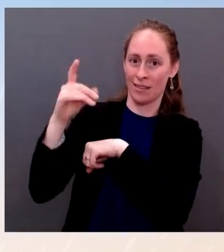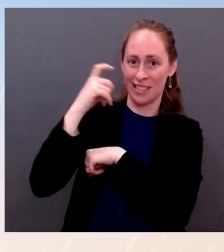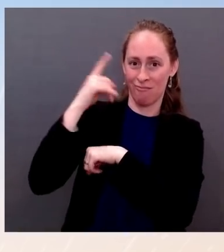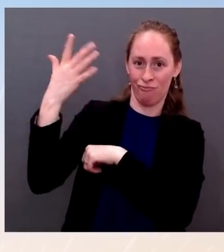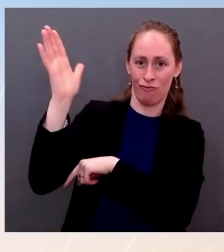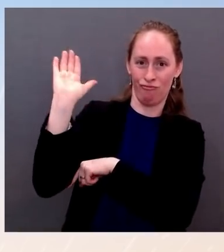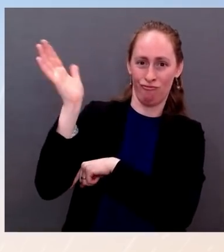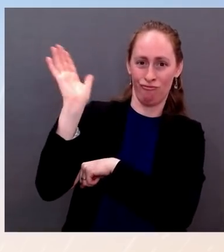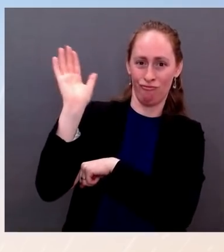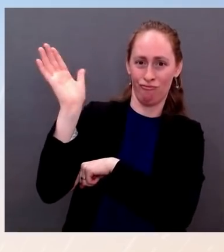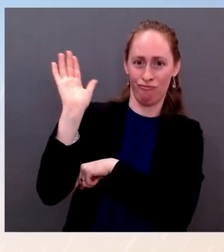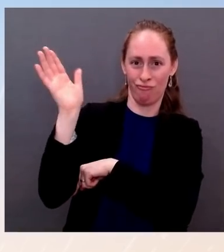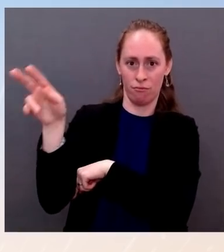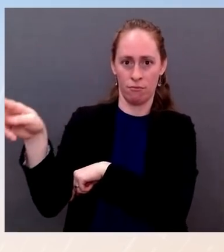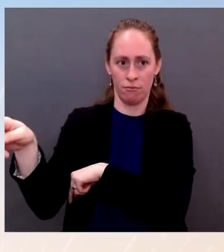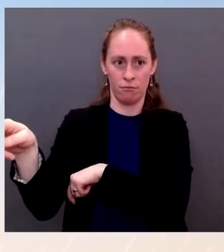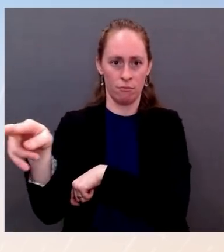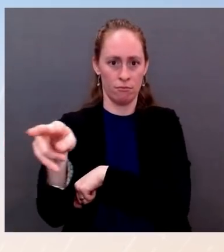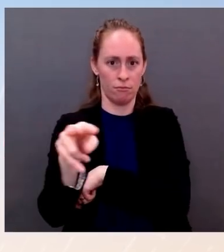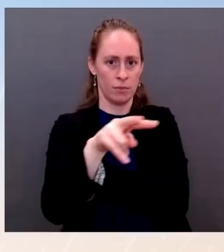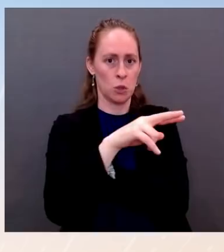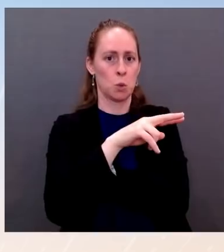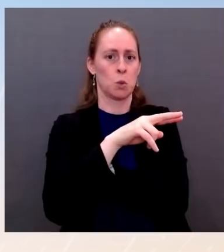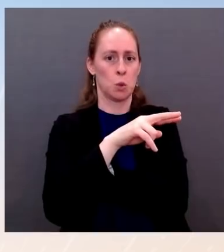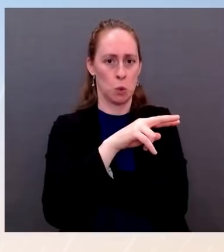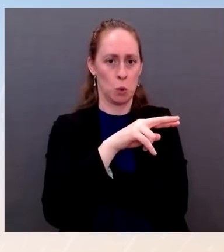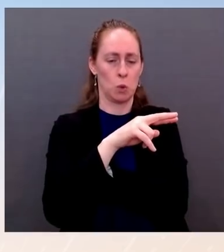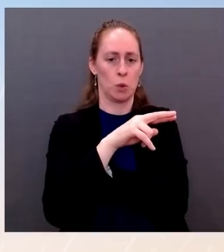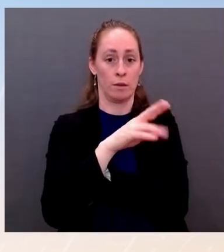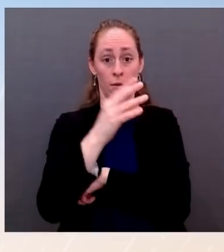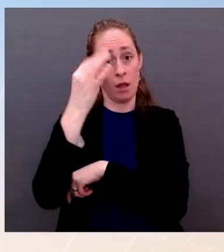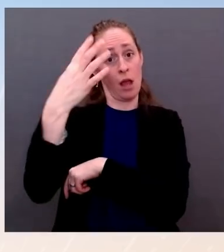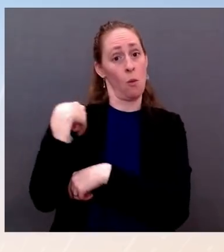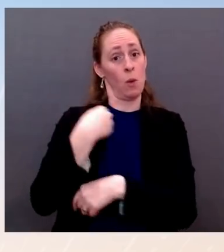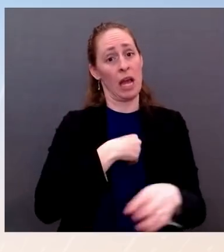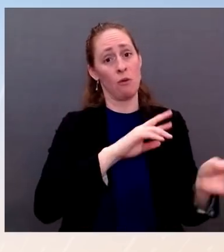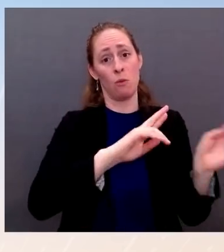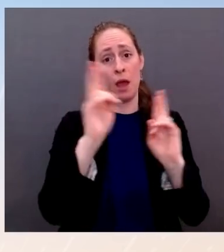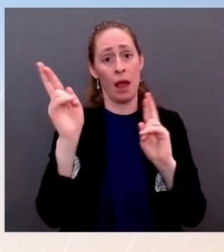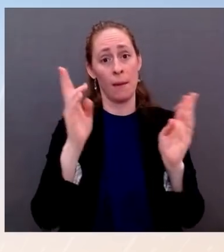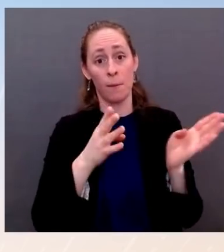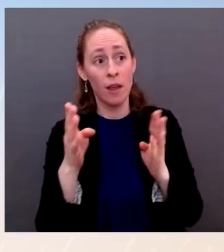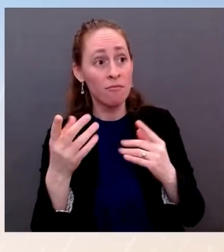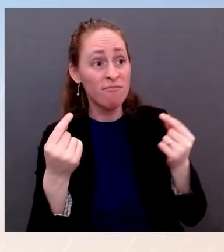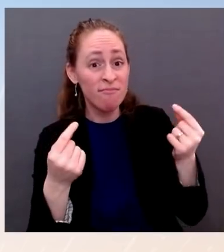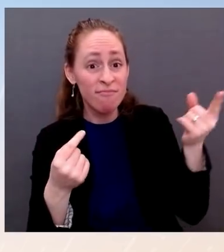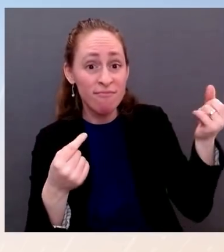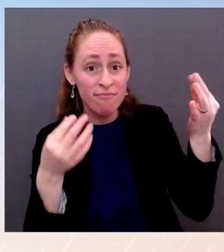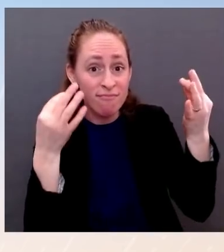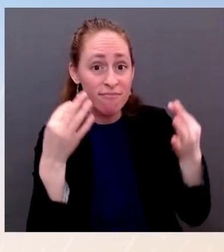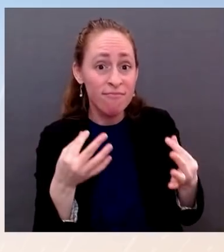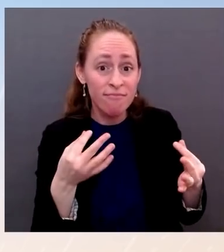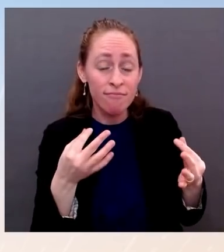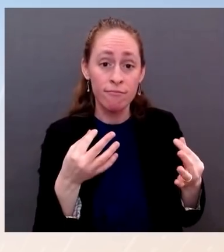a range of steps he might take. But beyond that, I don't have any prediction of what that means. The Press: Thanks. >> Ms. Psaki: Go ahead. The Press: Thanks, Jen.